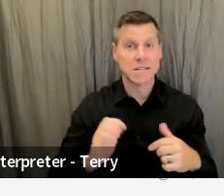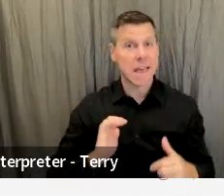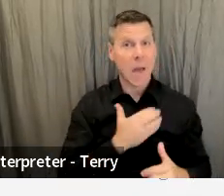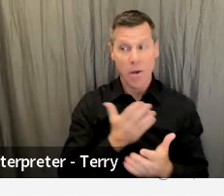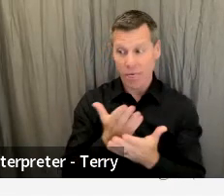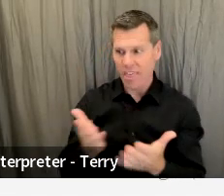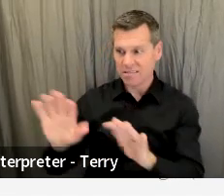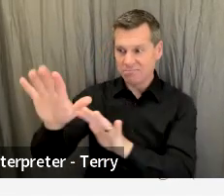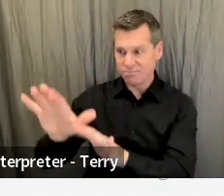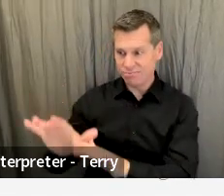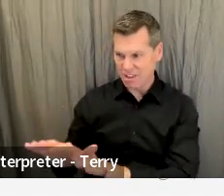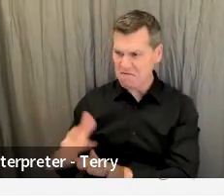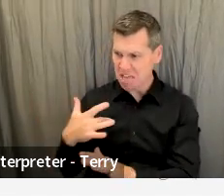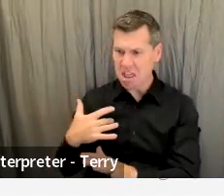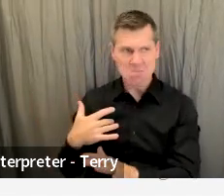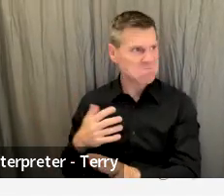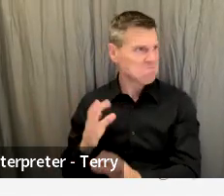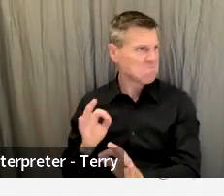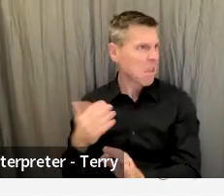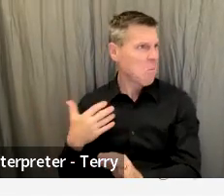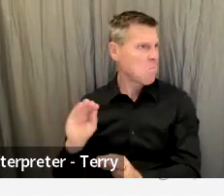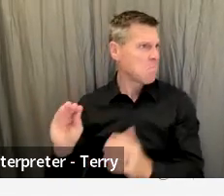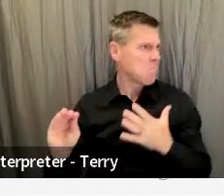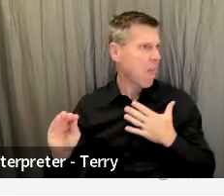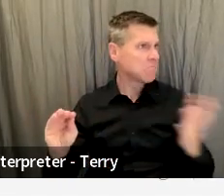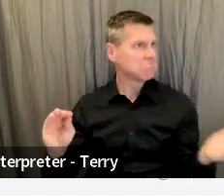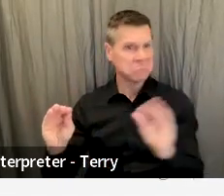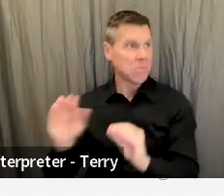And so Christine is going to talk to you a little bit more about the equity pieces,